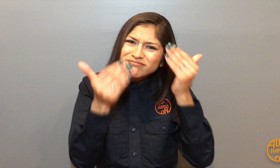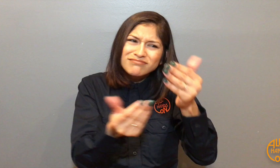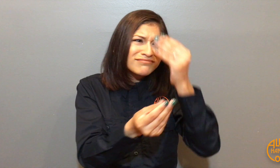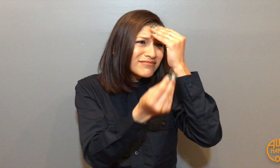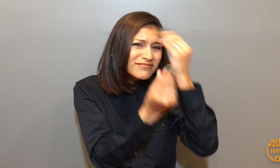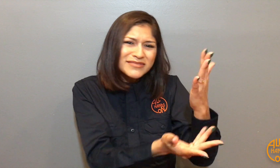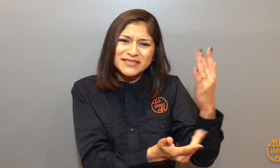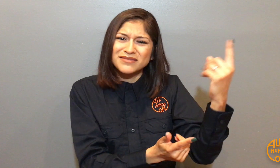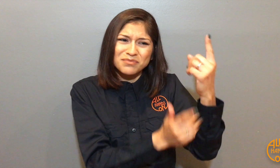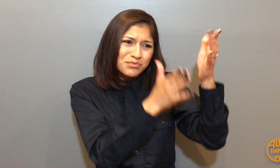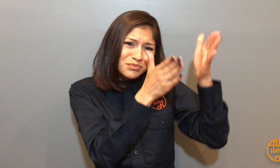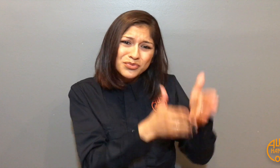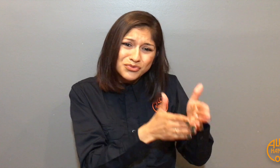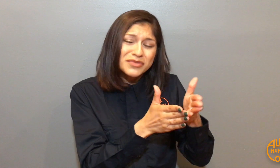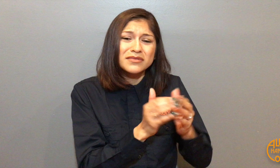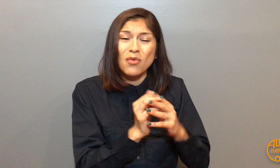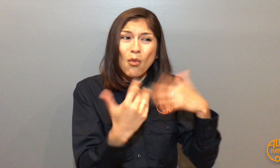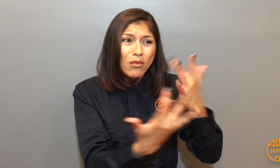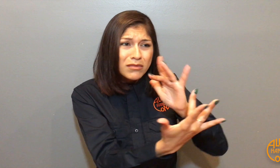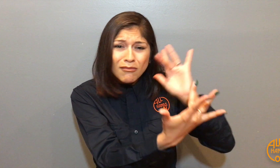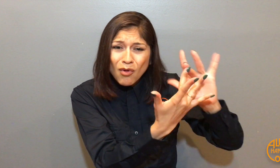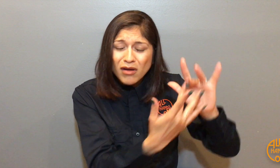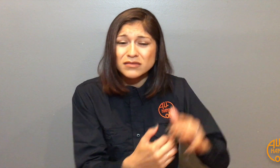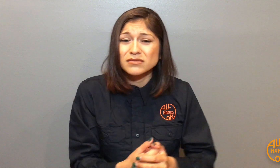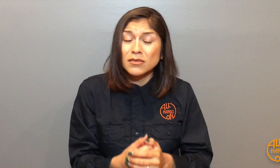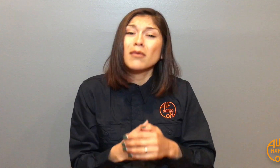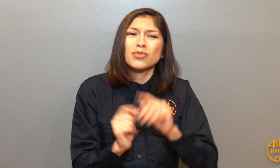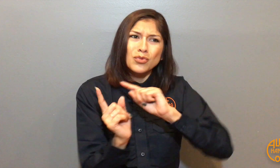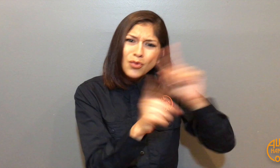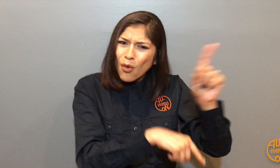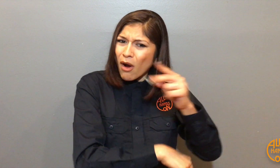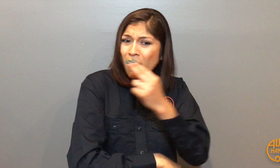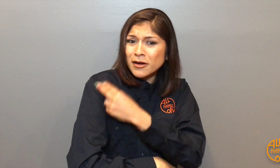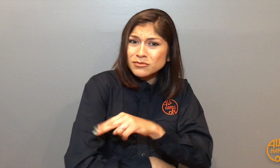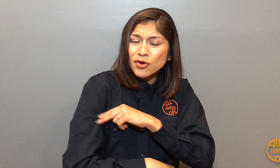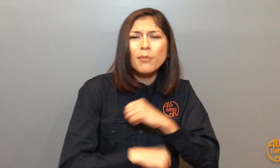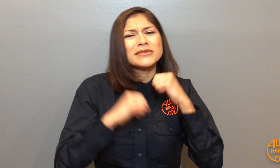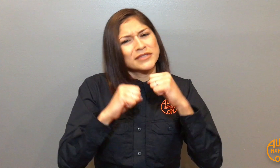you need to notify someone get in contact with a hospital and definitely